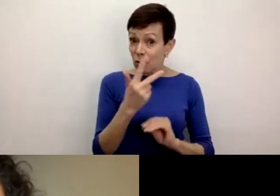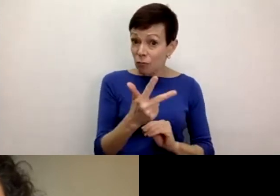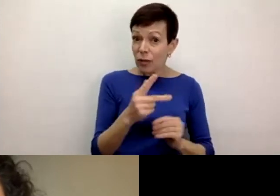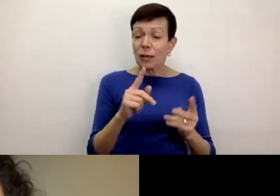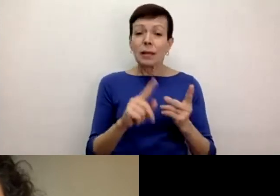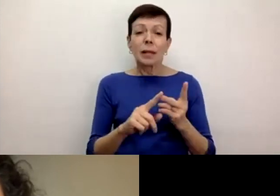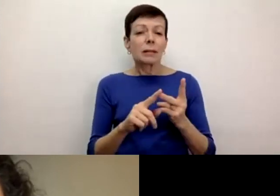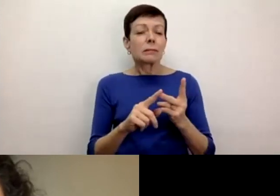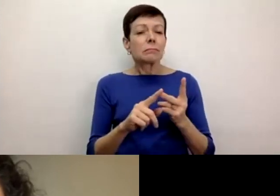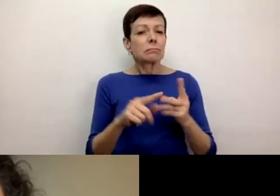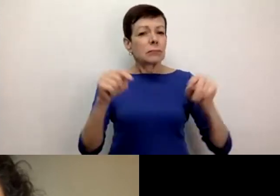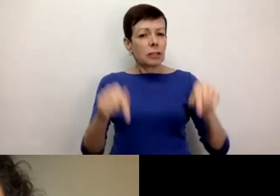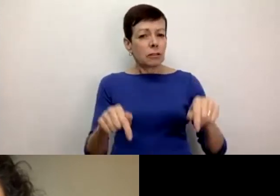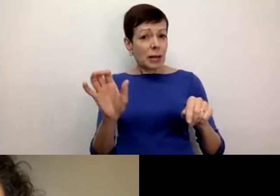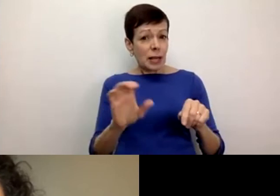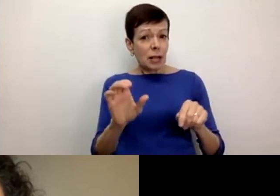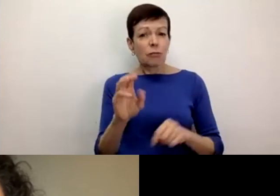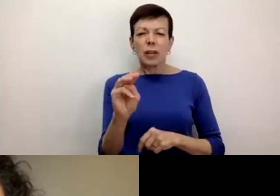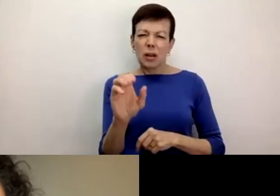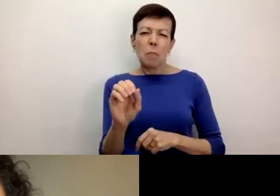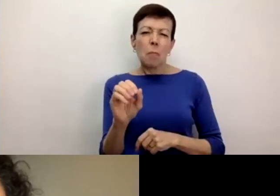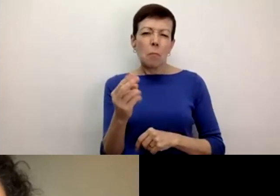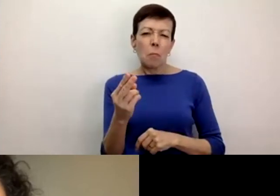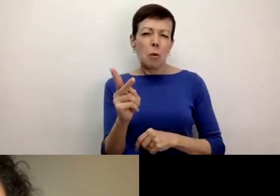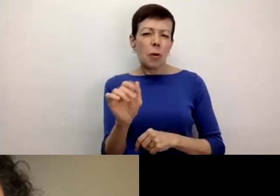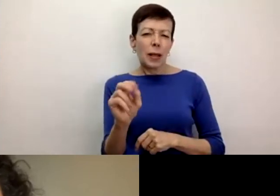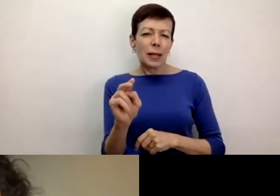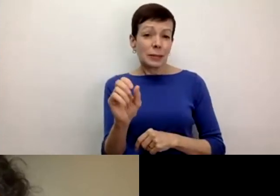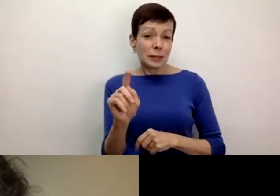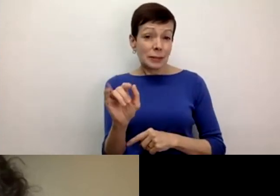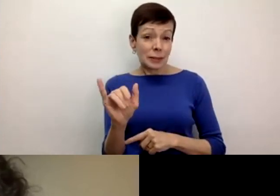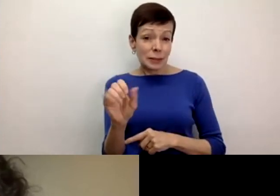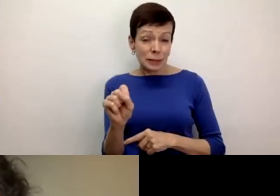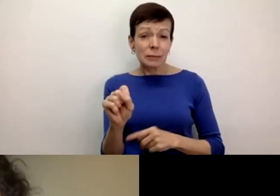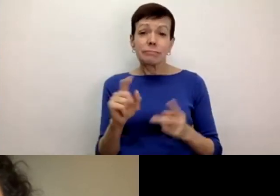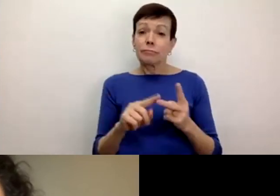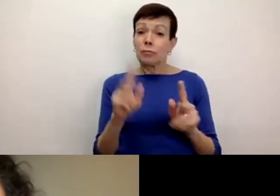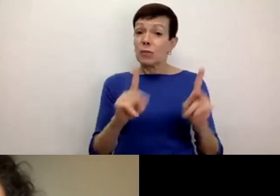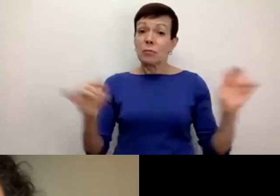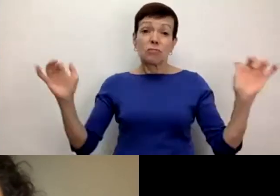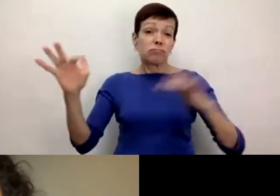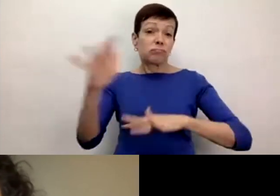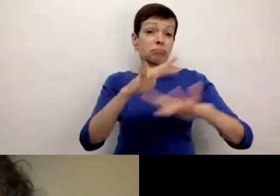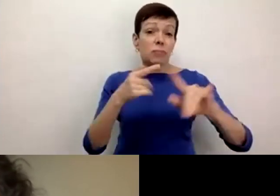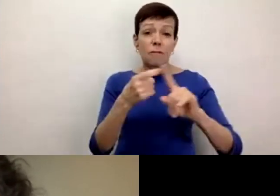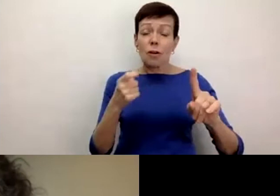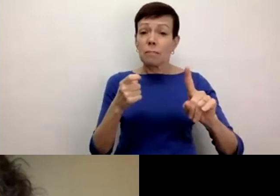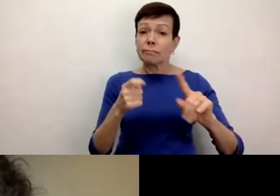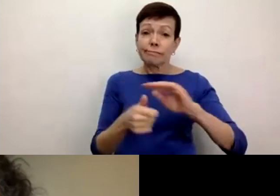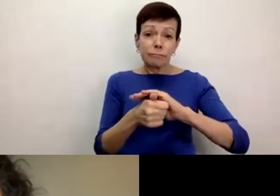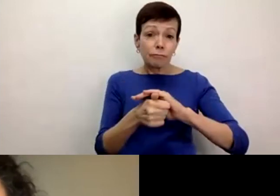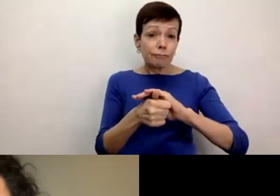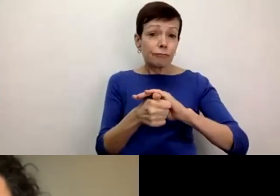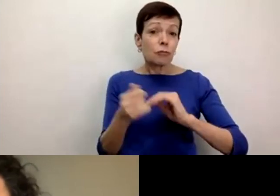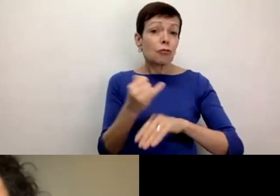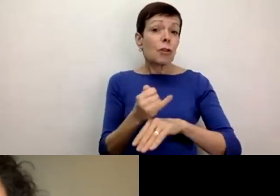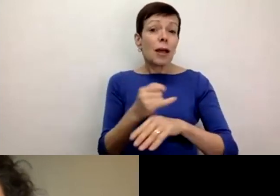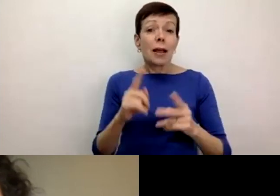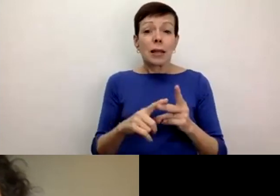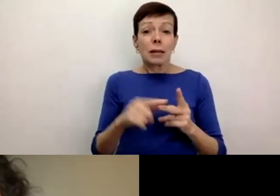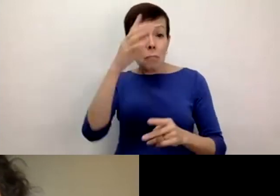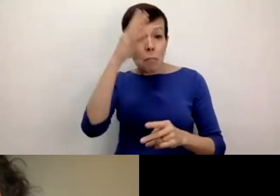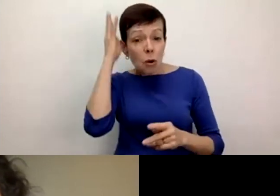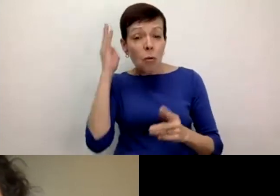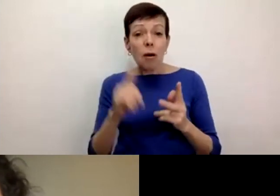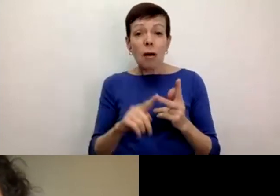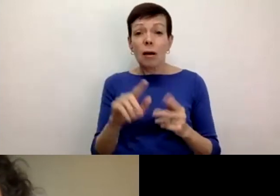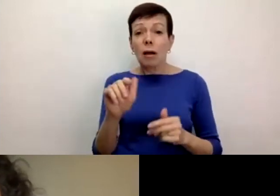And we have people from all over Turtle Island, Mohawk people, Anishinaabe, northwest, the